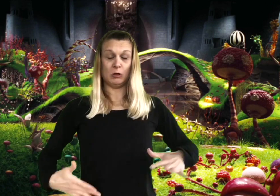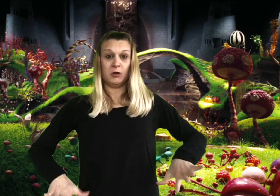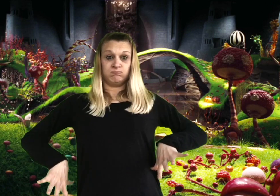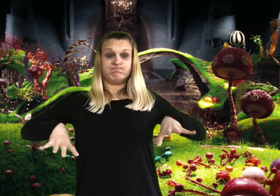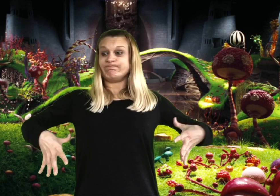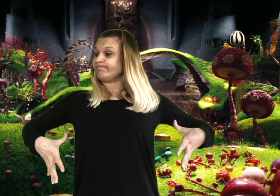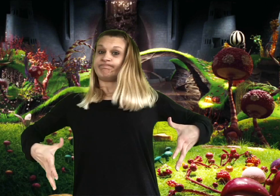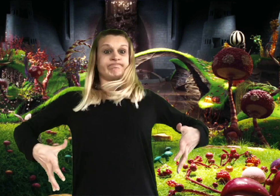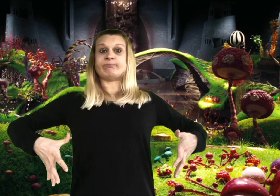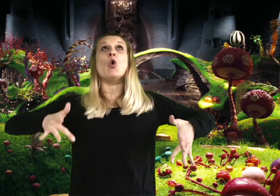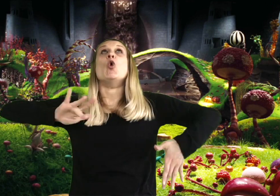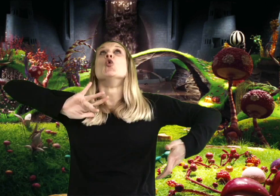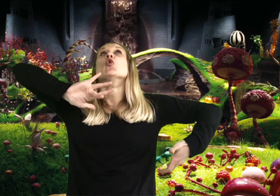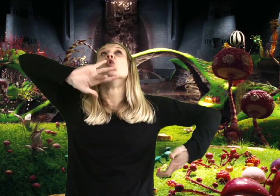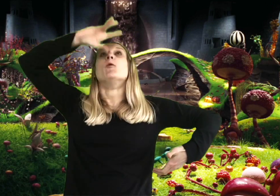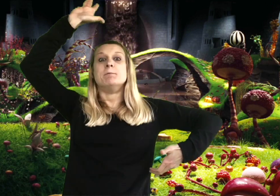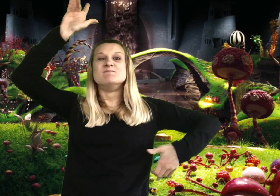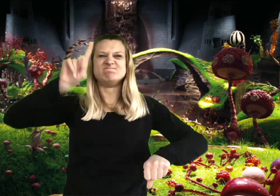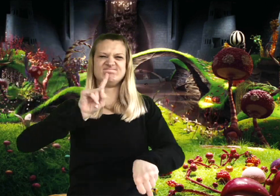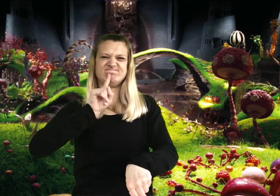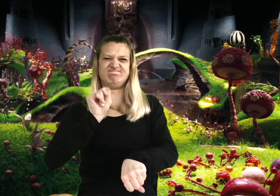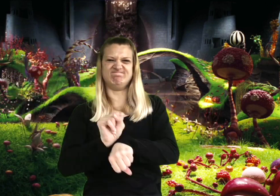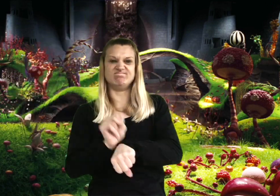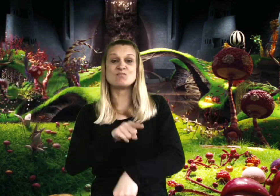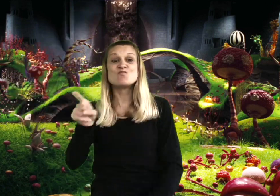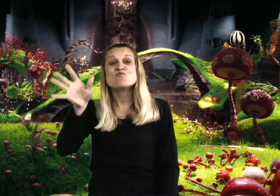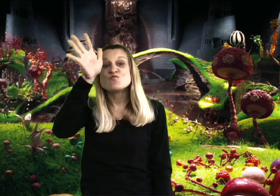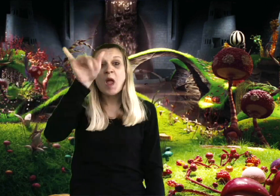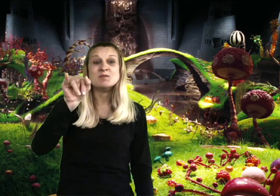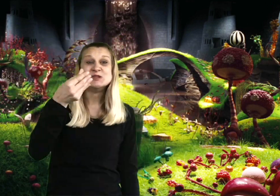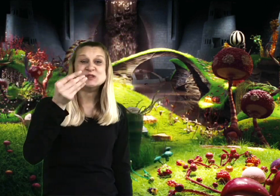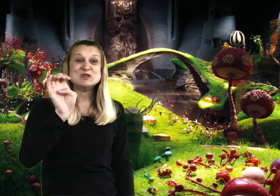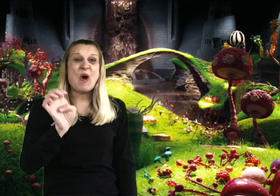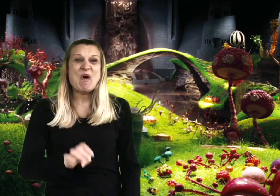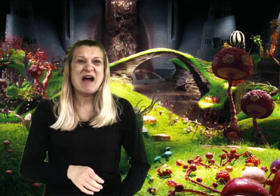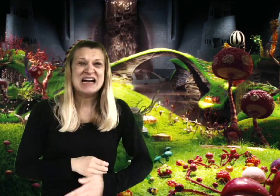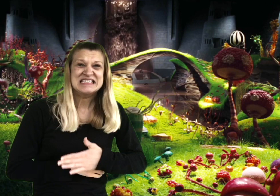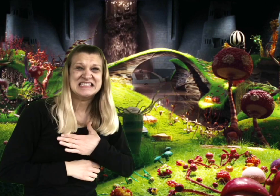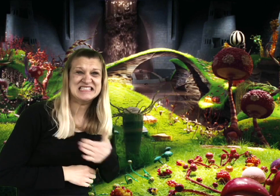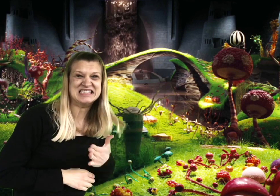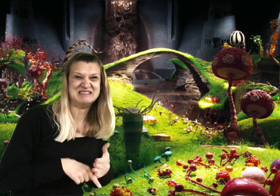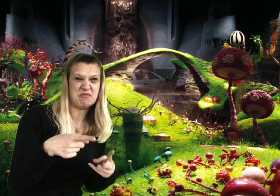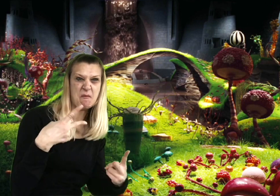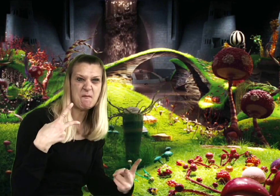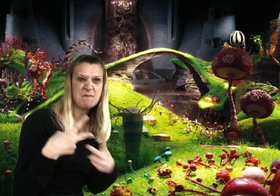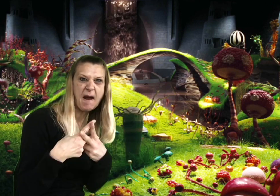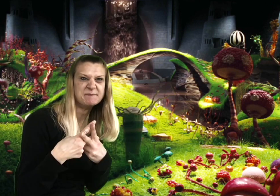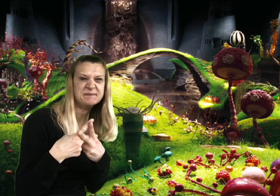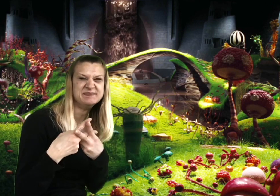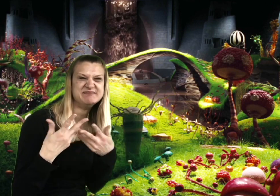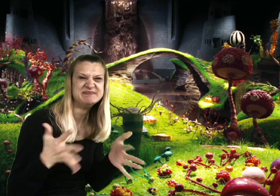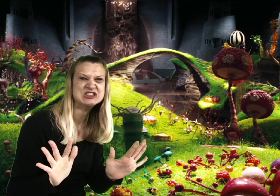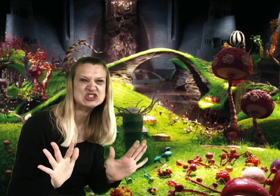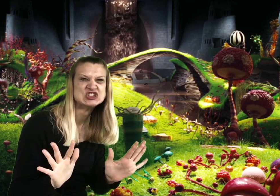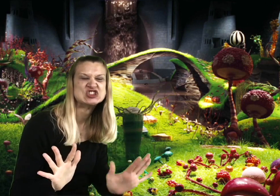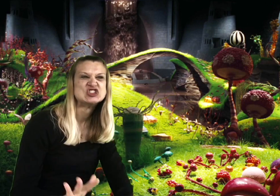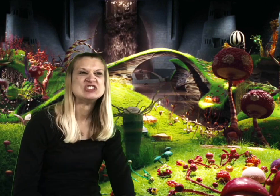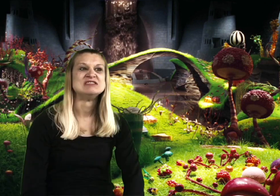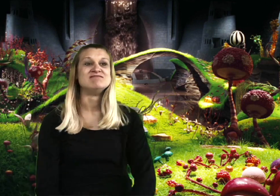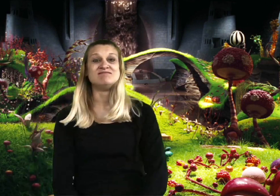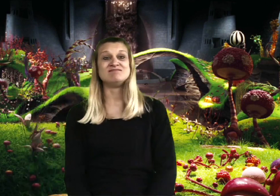"He’s blocked the whole pipe!" said Grandpa Joe.